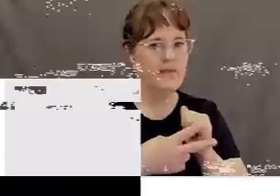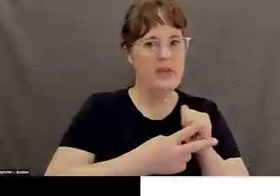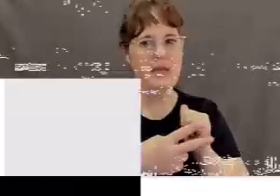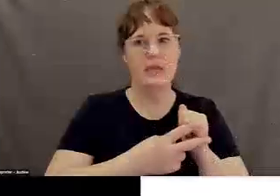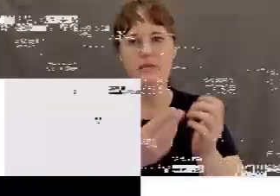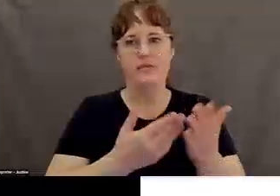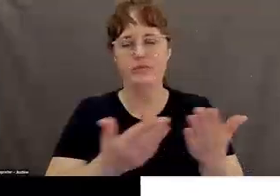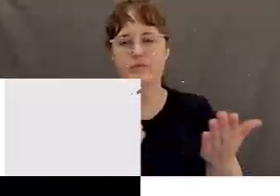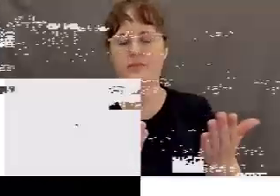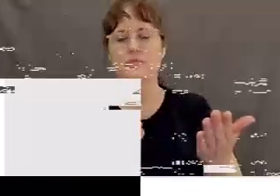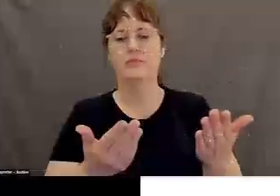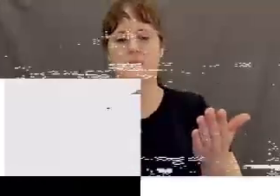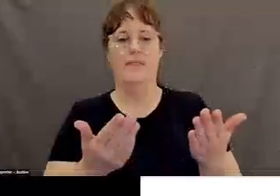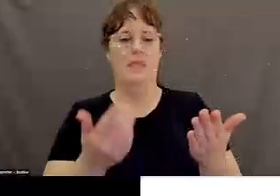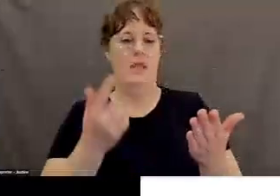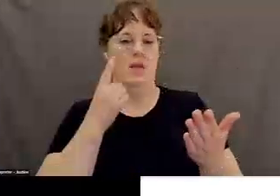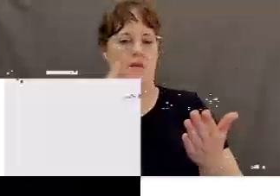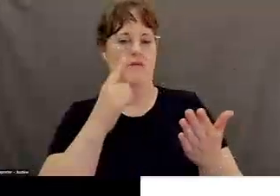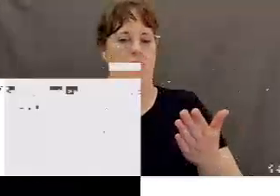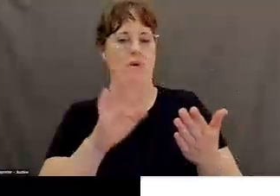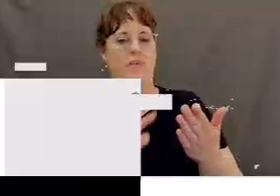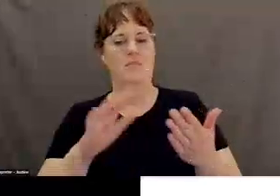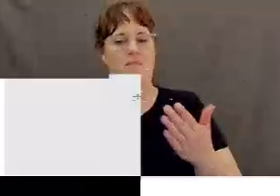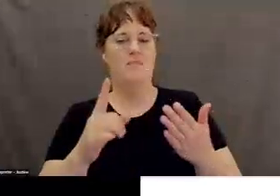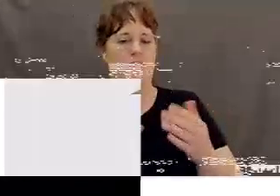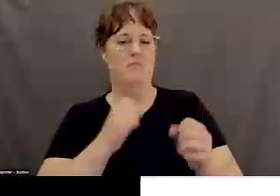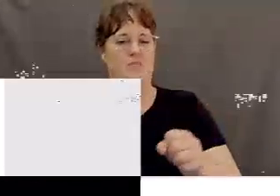Boardroom: We're committed to continue having those conversations.